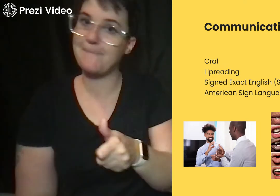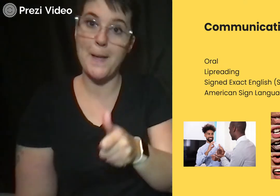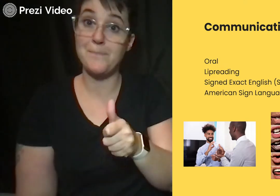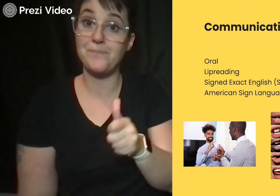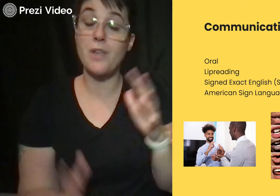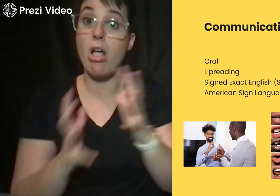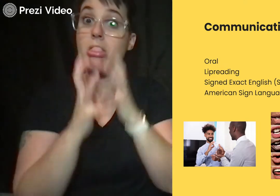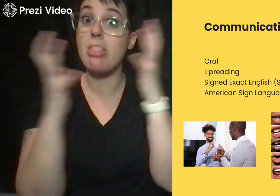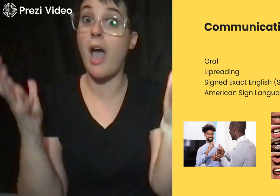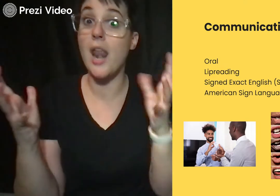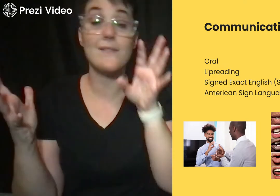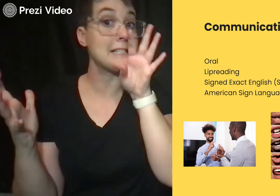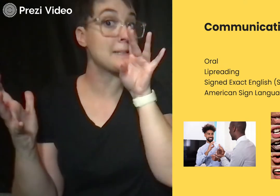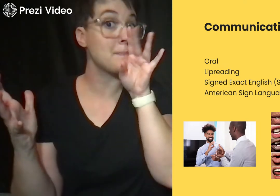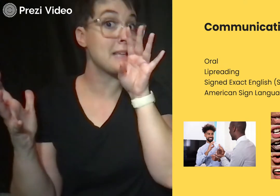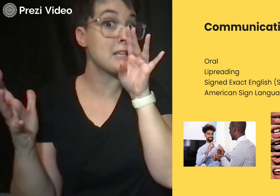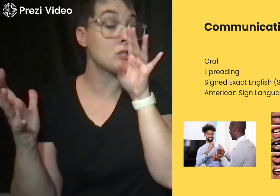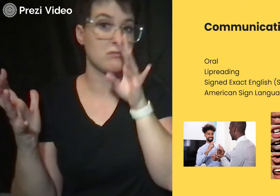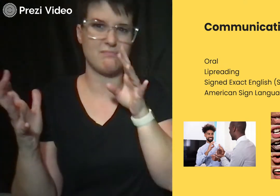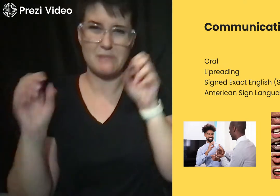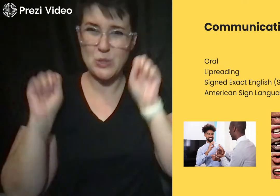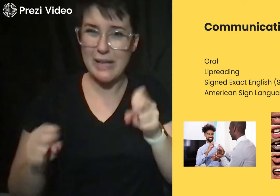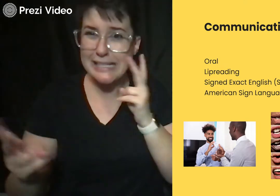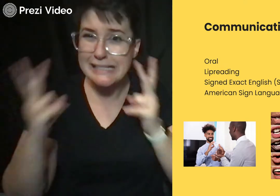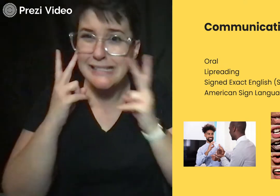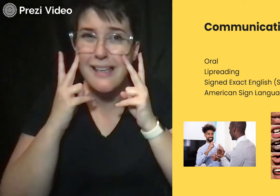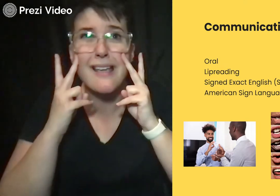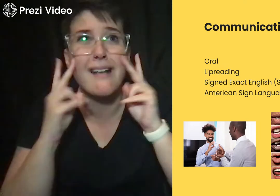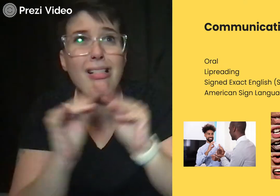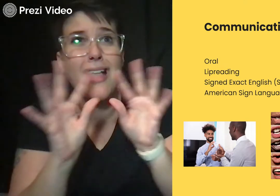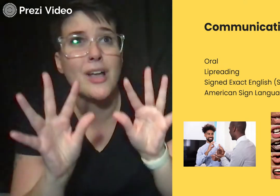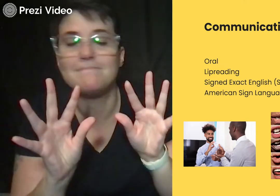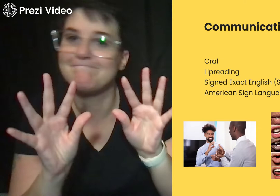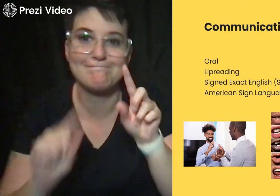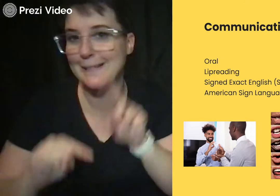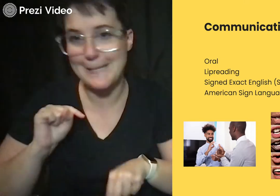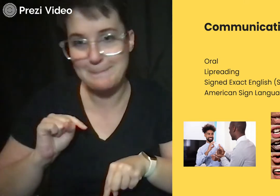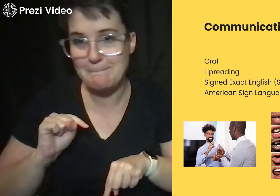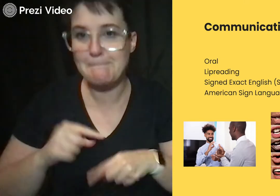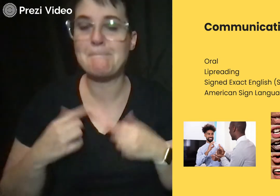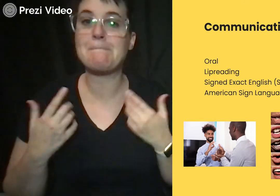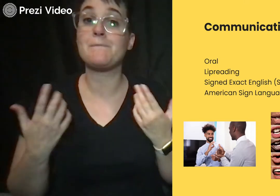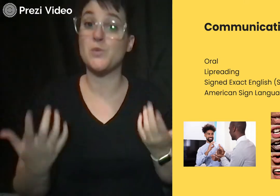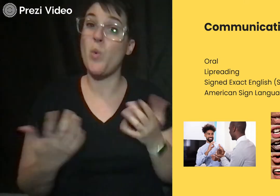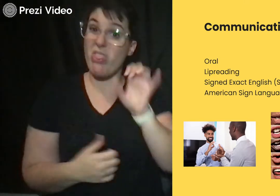Much of our speech cannot be seen clearly on the lips.